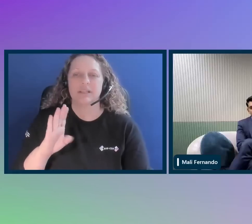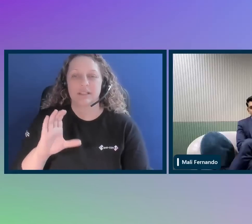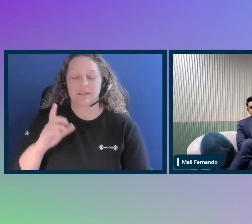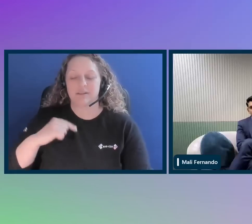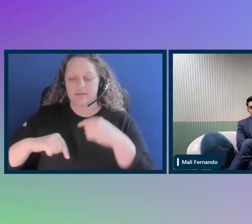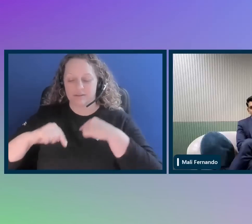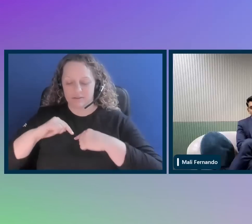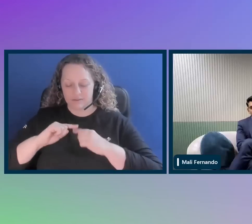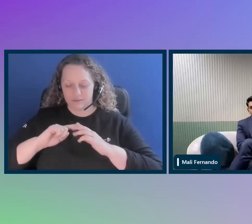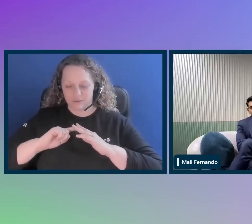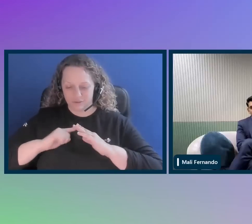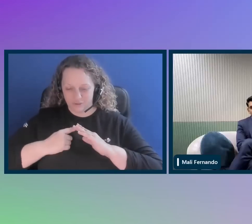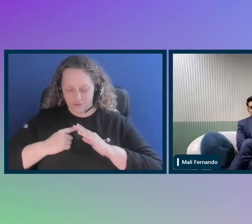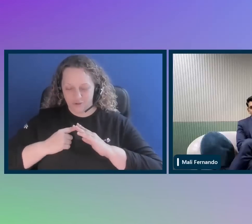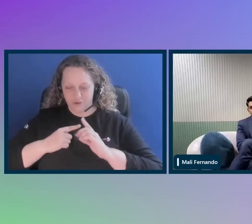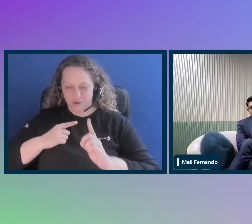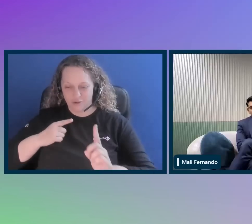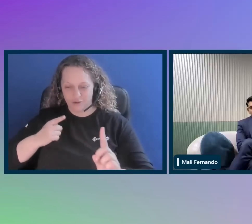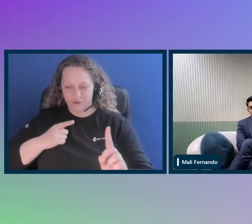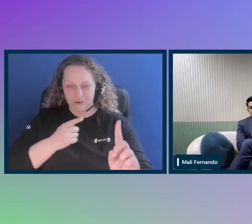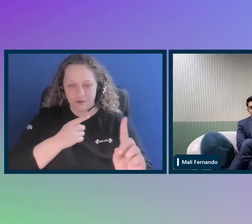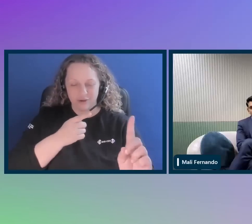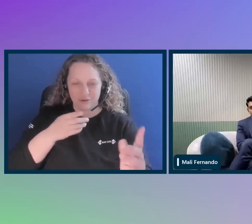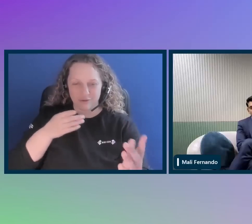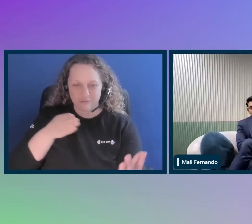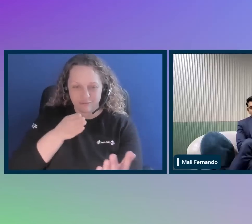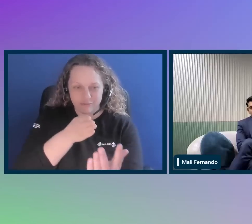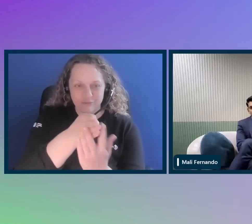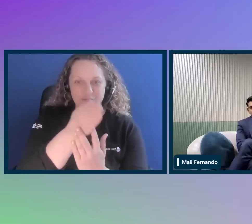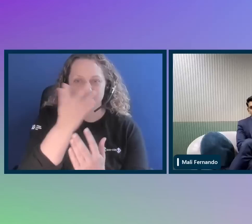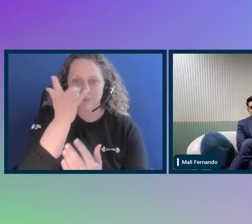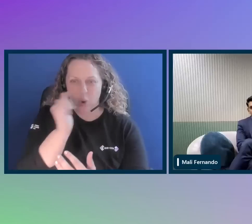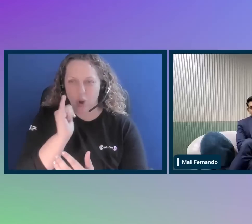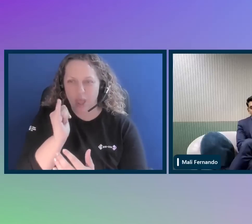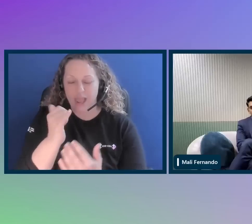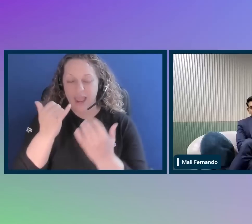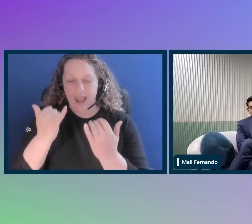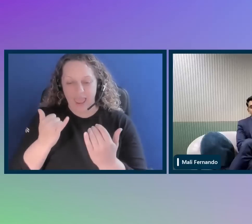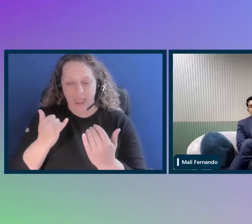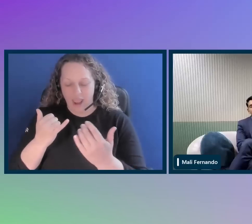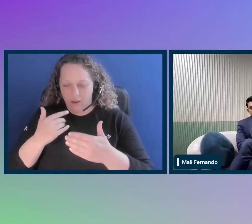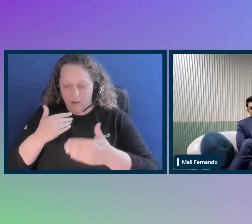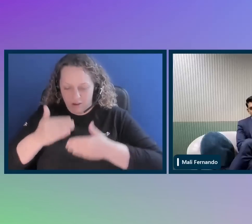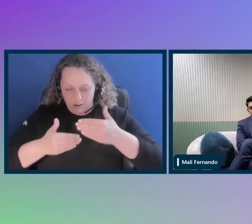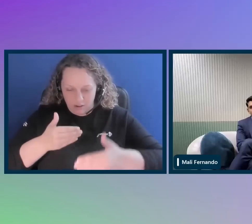How did it all start? And where are you? Are you where you plan to be?